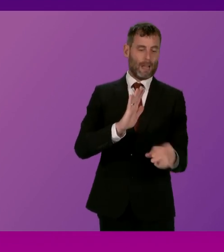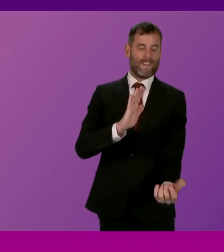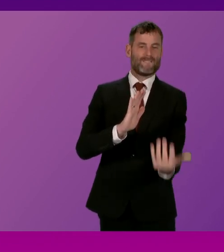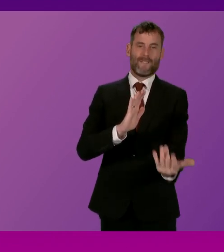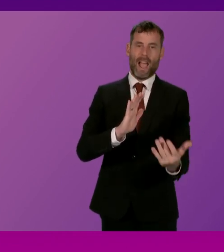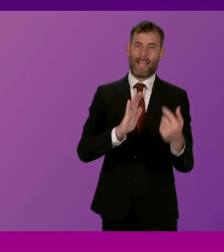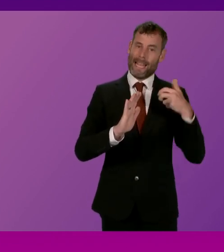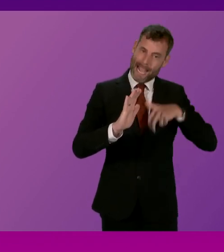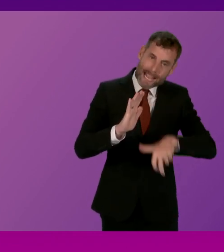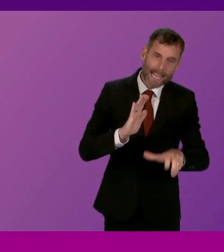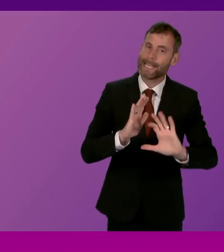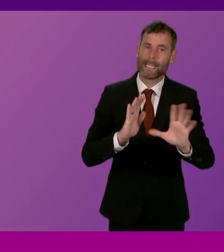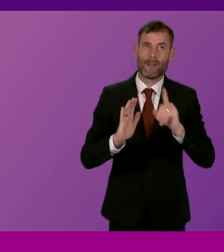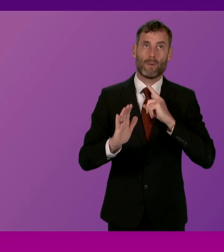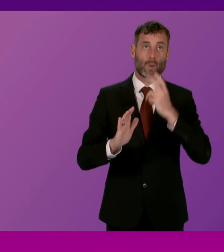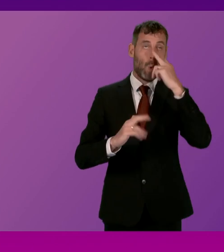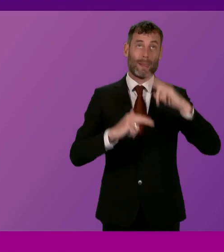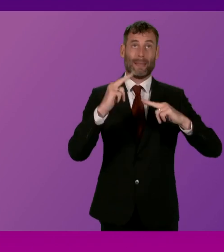and to ensure that firefighters were not placed at risk.